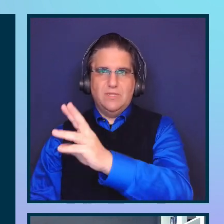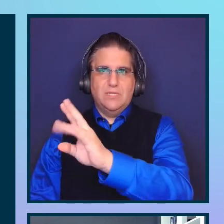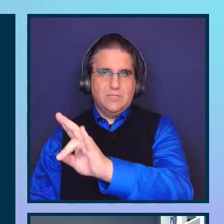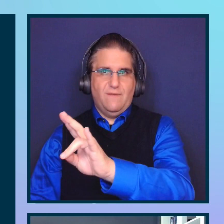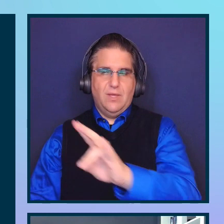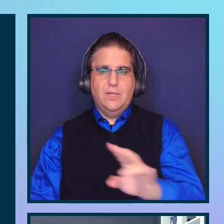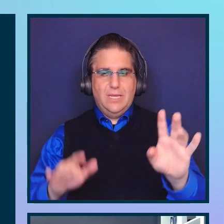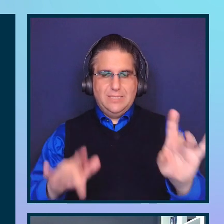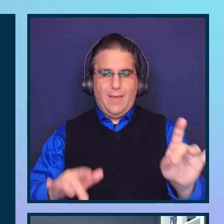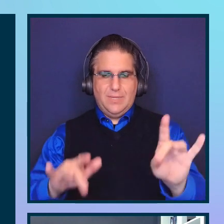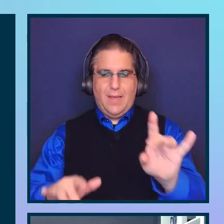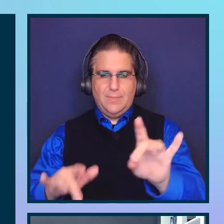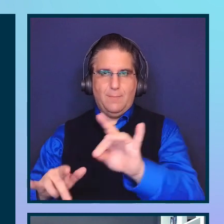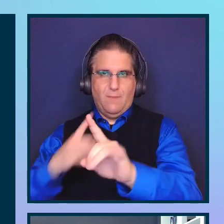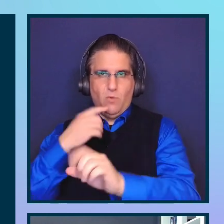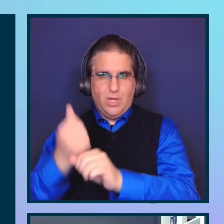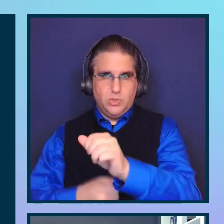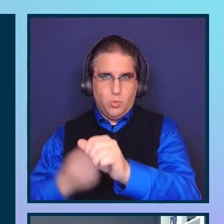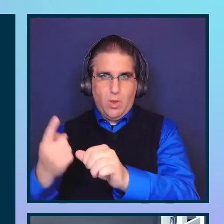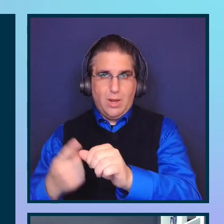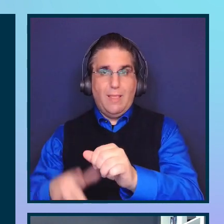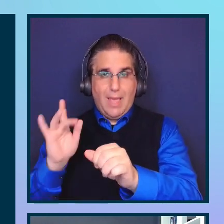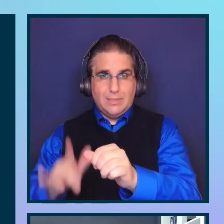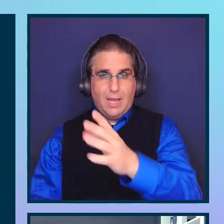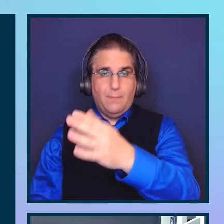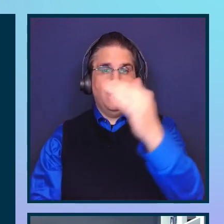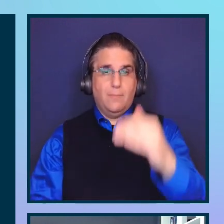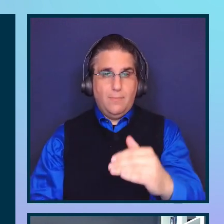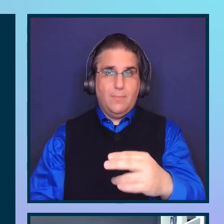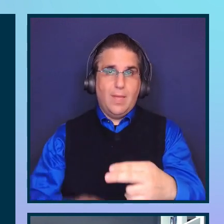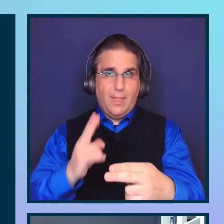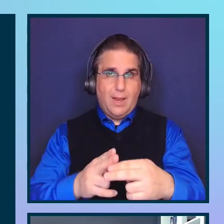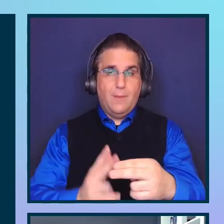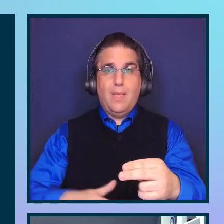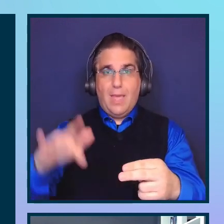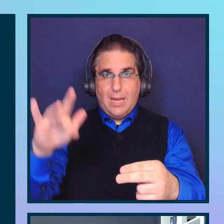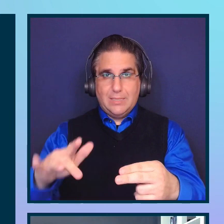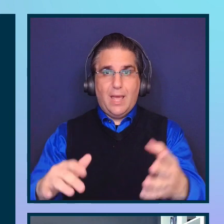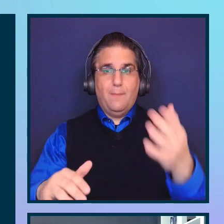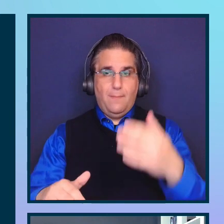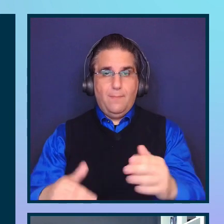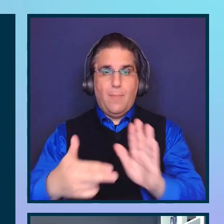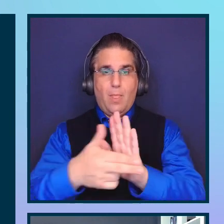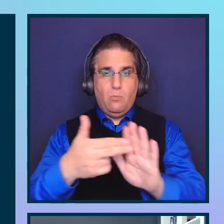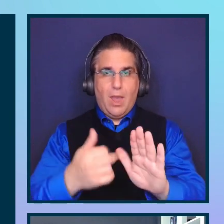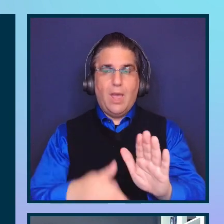You still are in the colors. And then you go to the product name. And then you go to the brand name, and then you go to the ratings and then you go